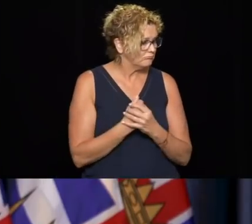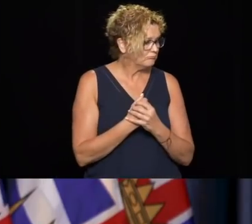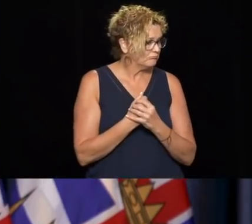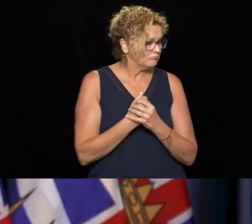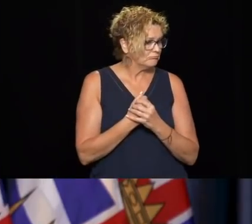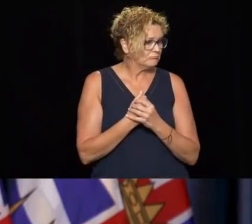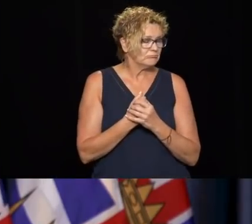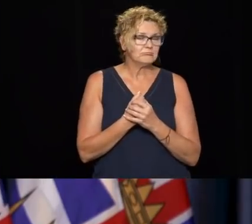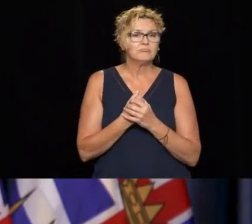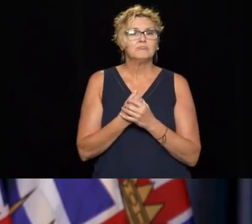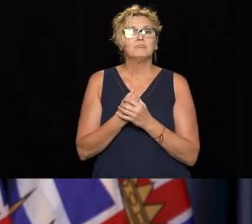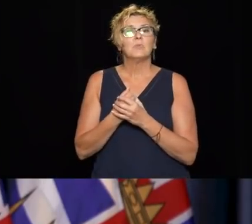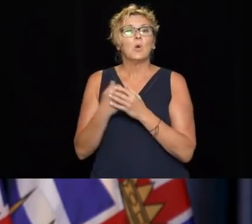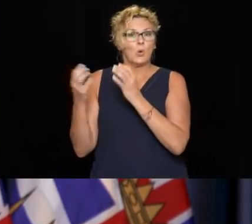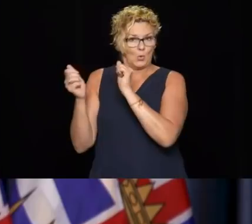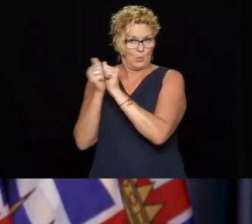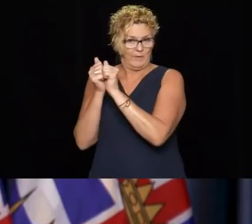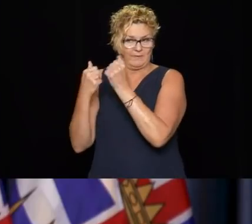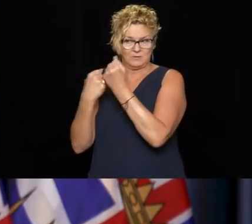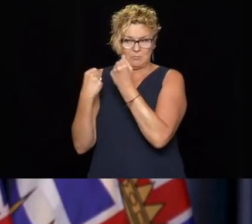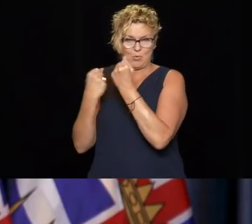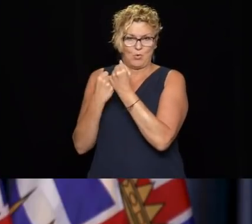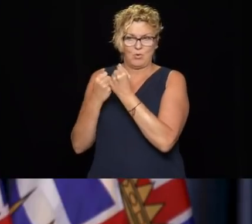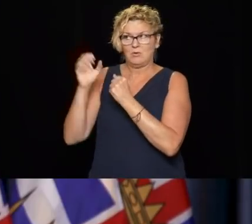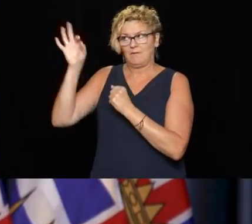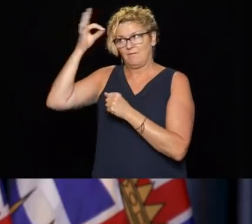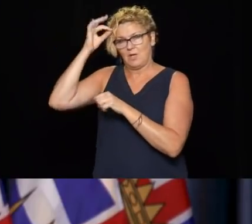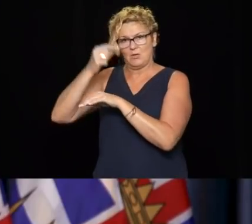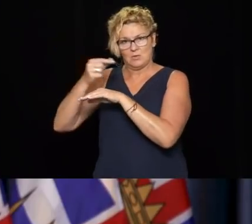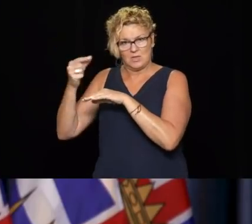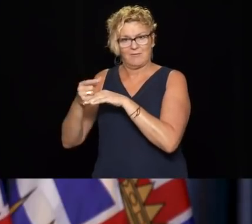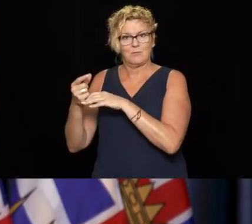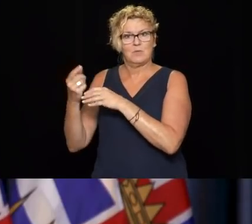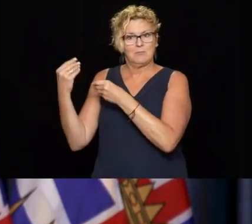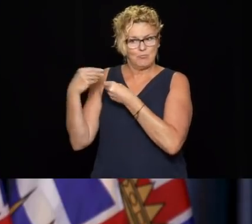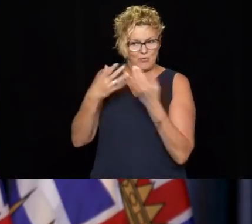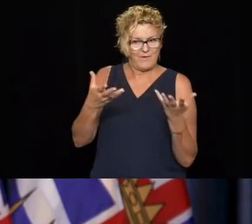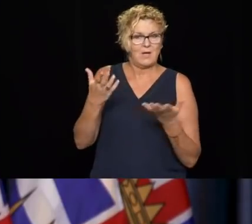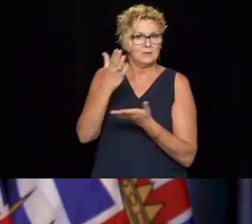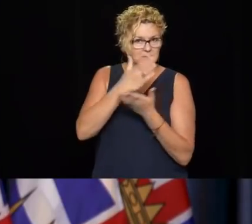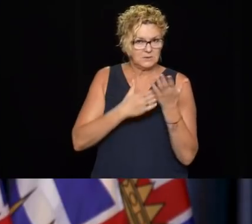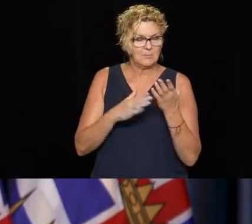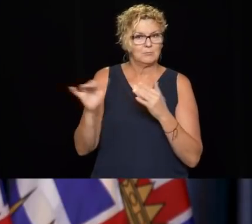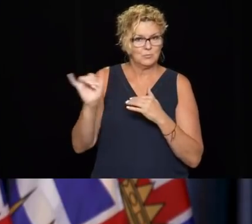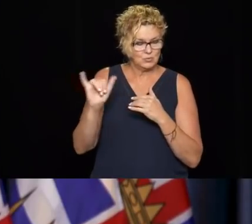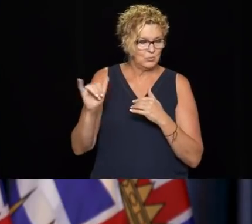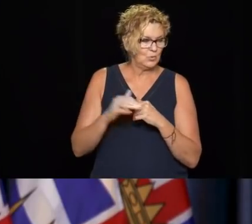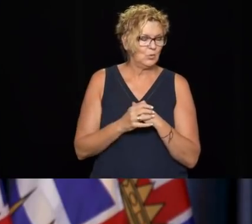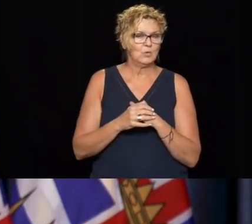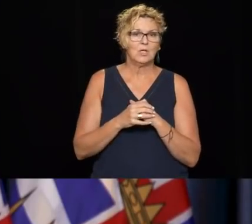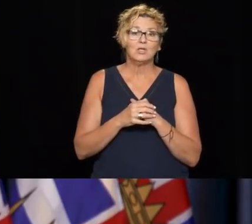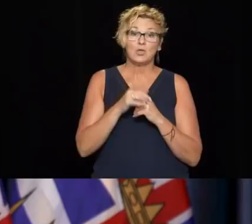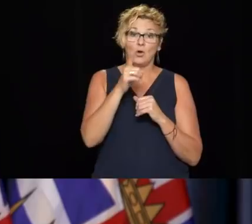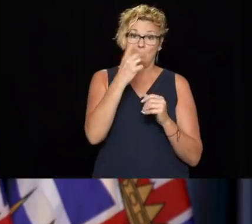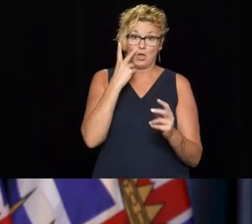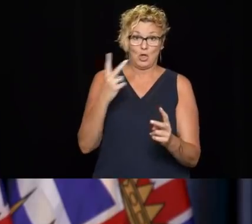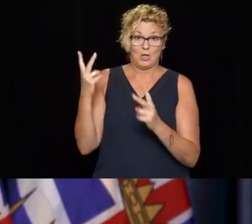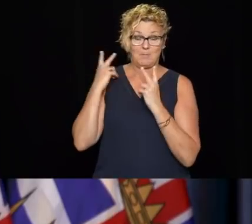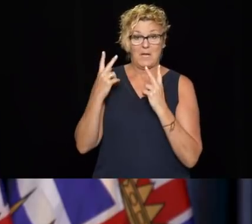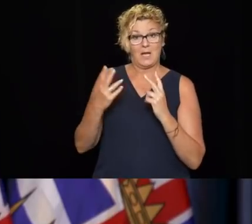and by the Ministry of health have been exceptional in that regard, I 95% of those have come from provincial resources and also received some support from the federal